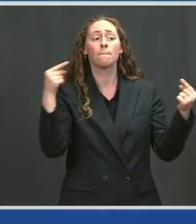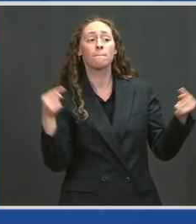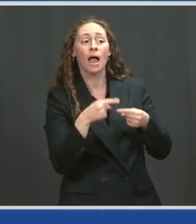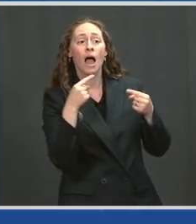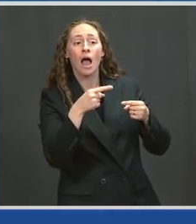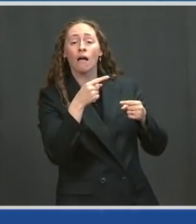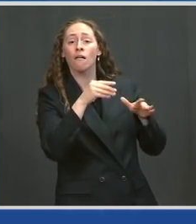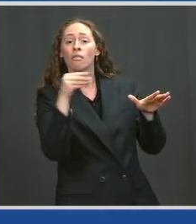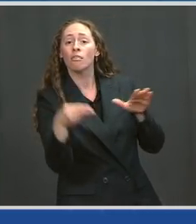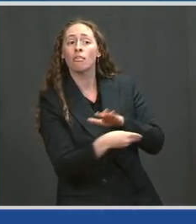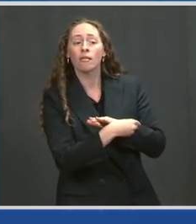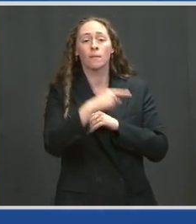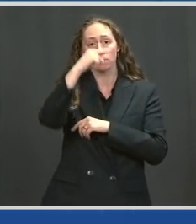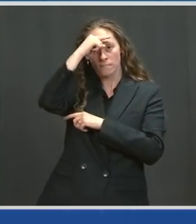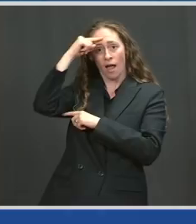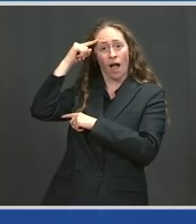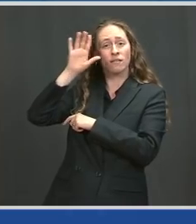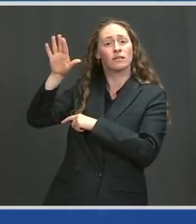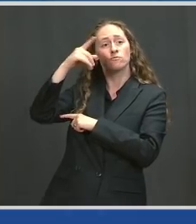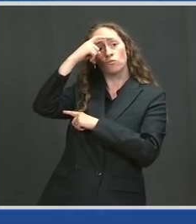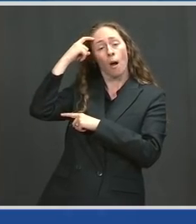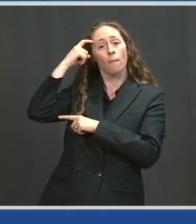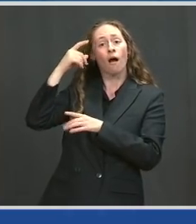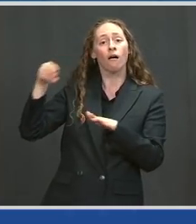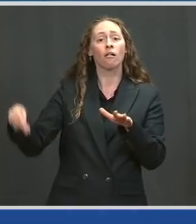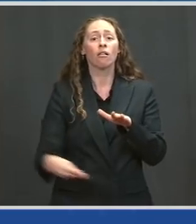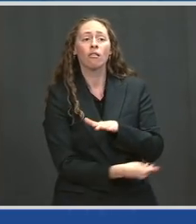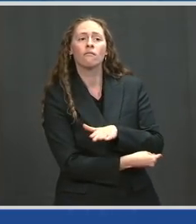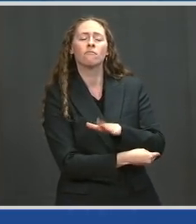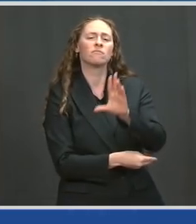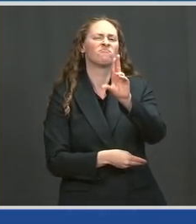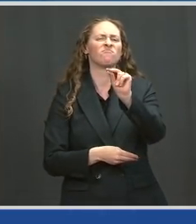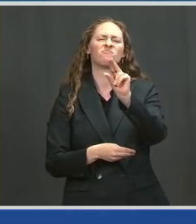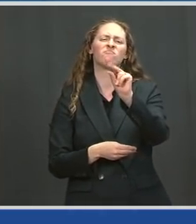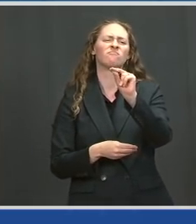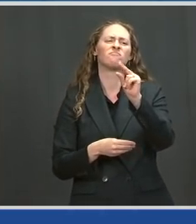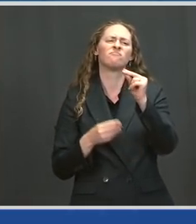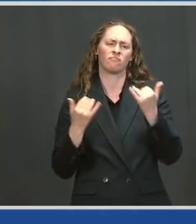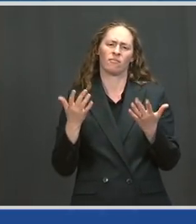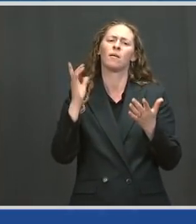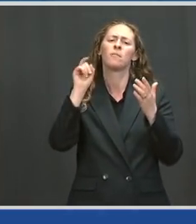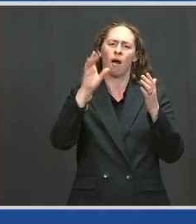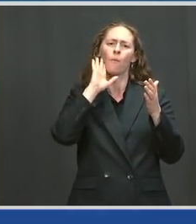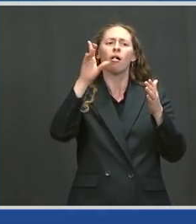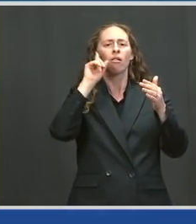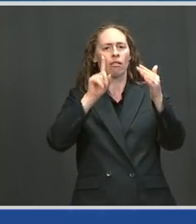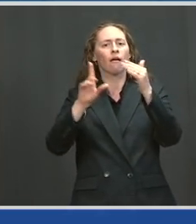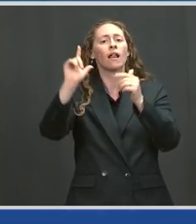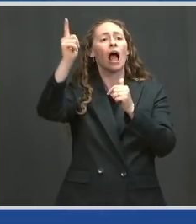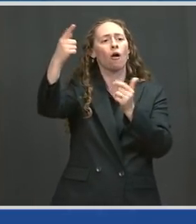And at some point, there'll be a reckoning, an inflection point like we're facing right now as a nation.